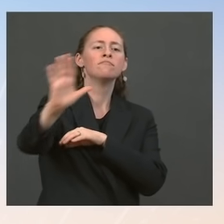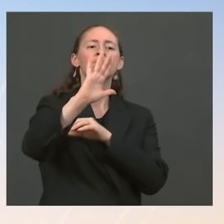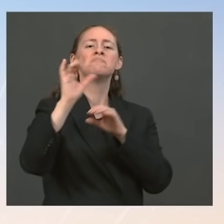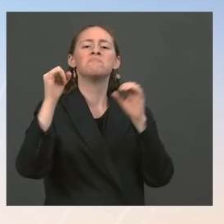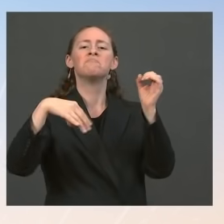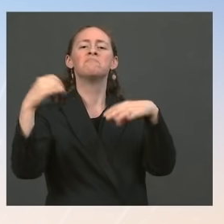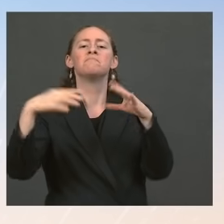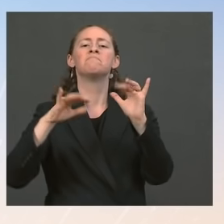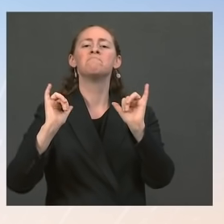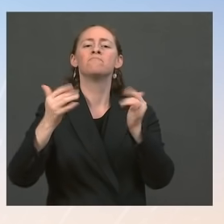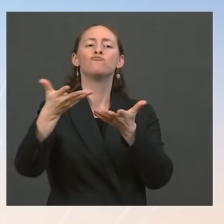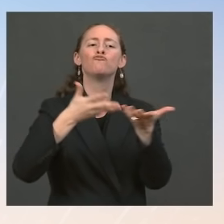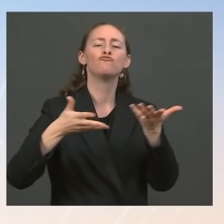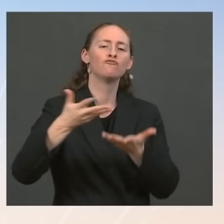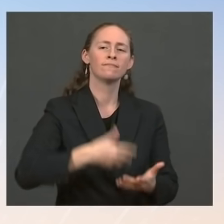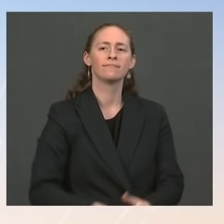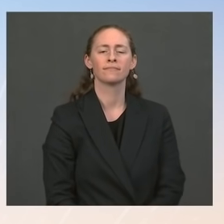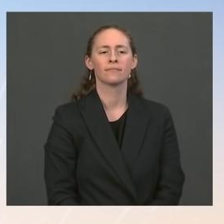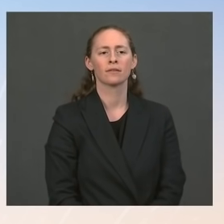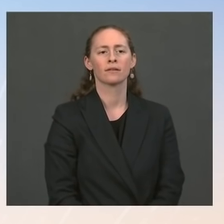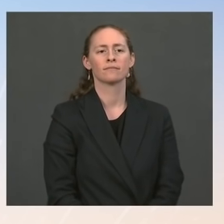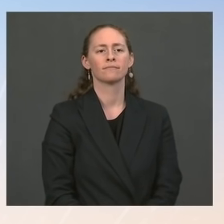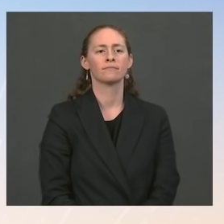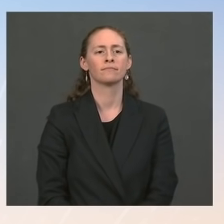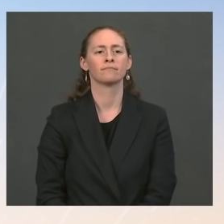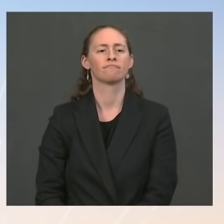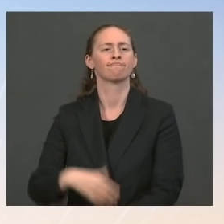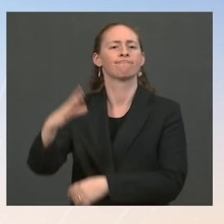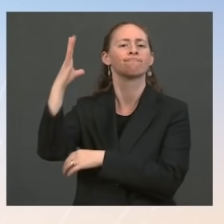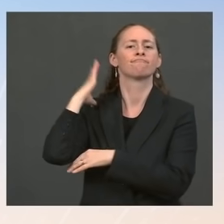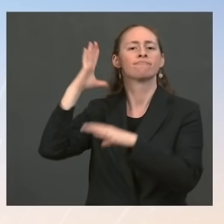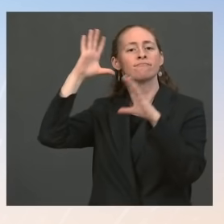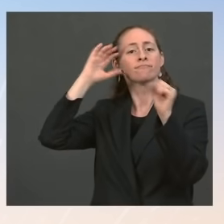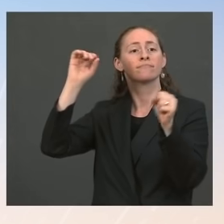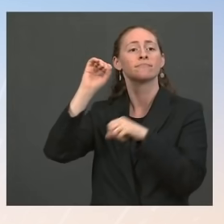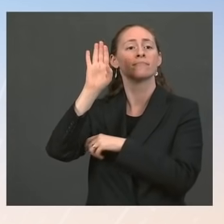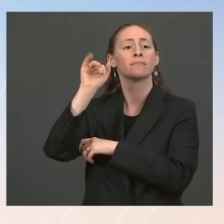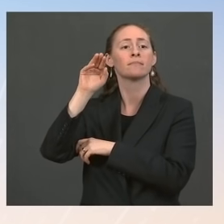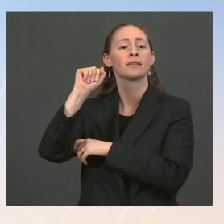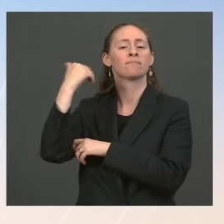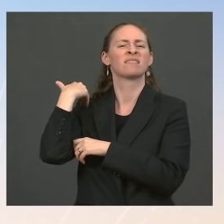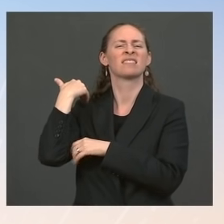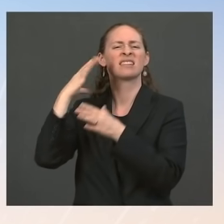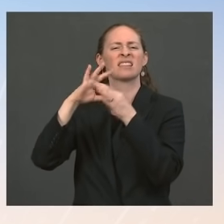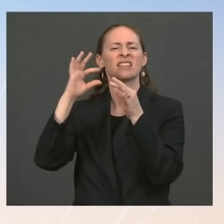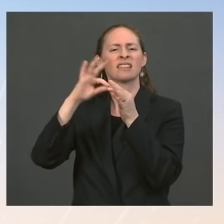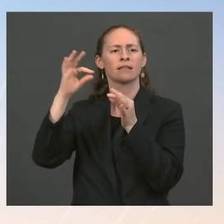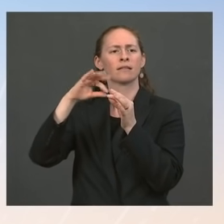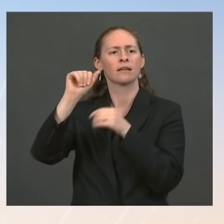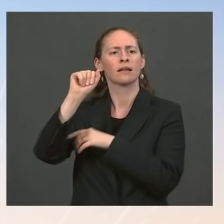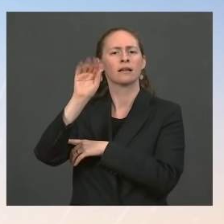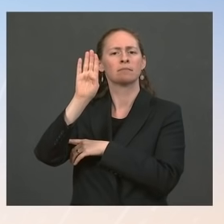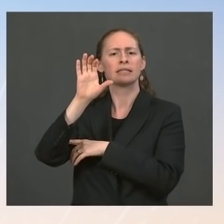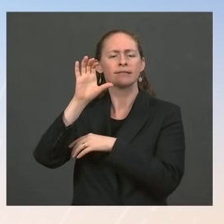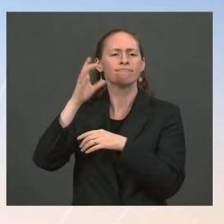The Press: Okay. And then, President Obama said, on ABC, about the border -- Ms. Psaki: President Obama or President Biden?